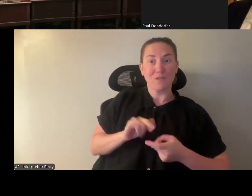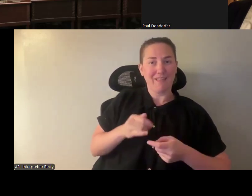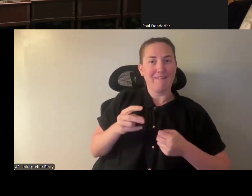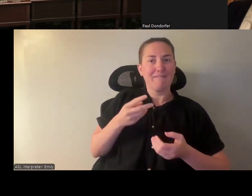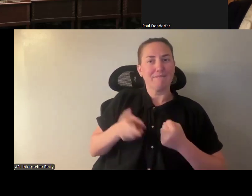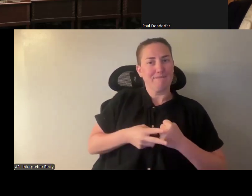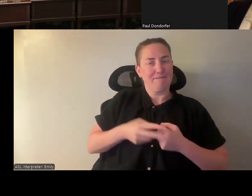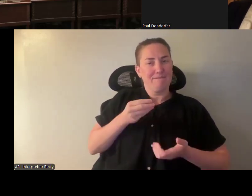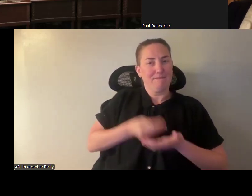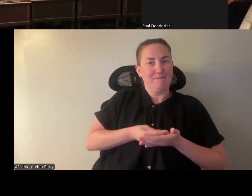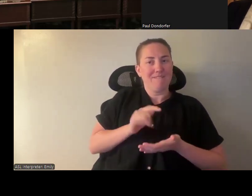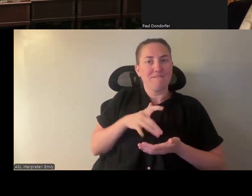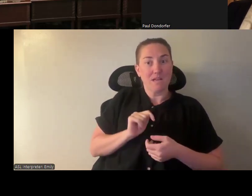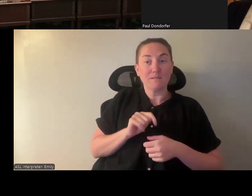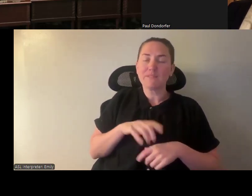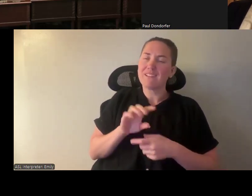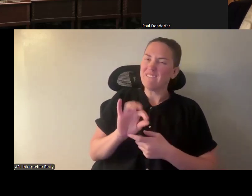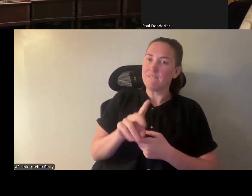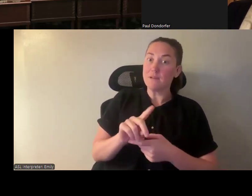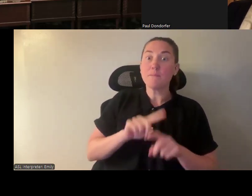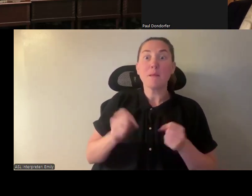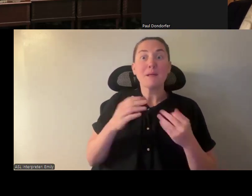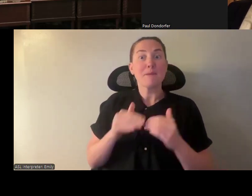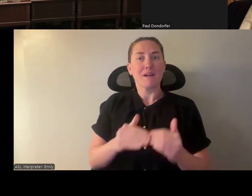you because a lot of my colleagues have been asking me this today Can you just tell us what